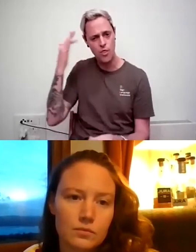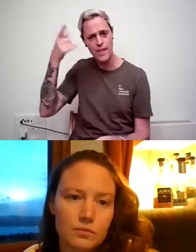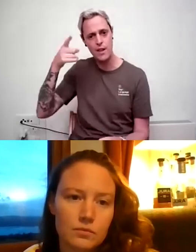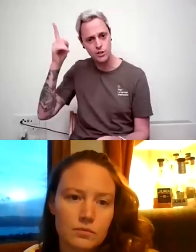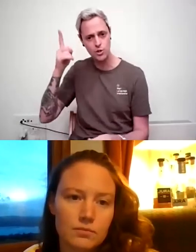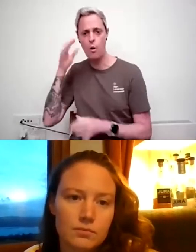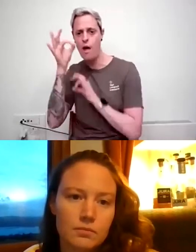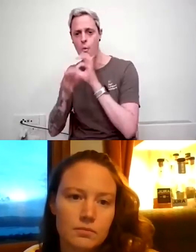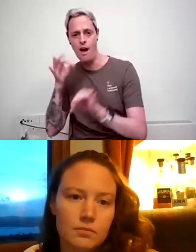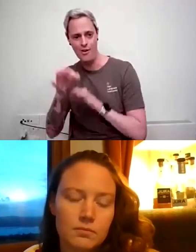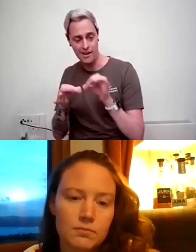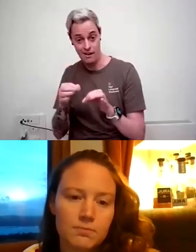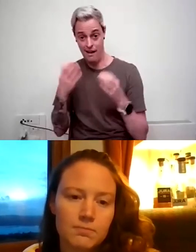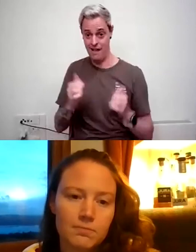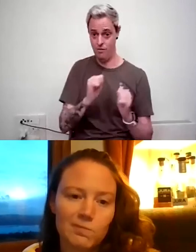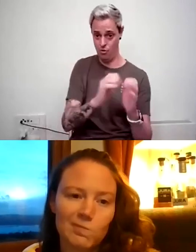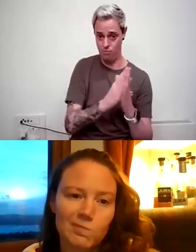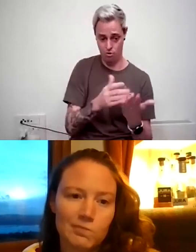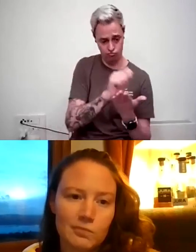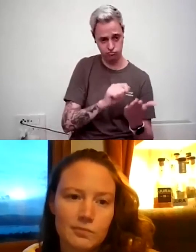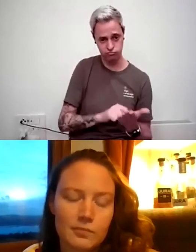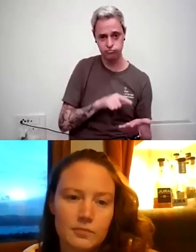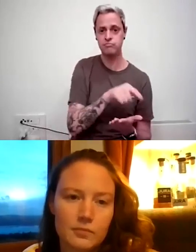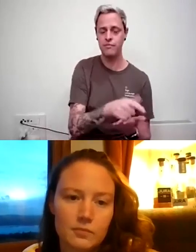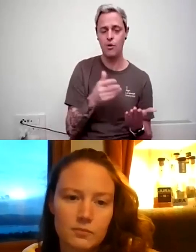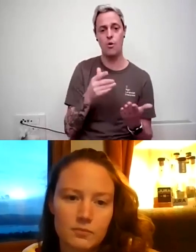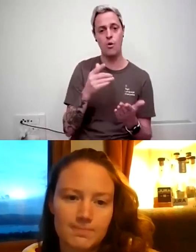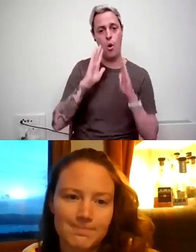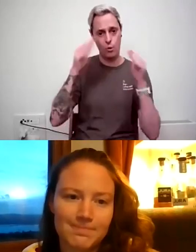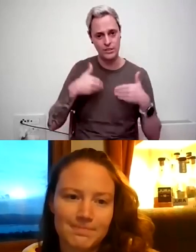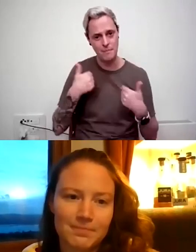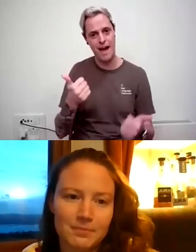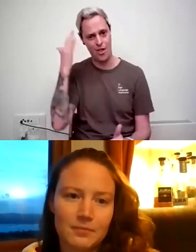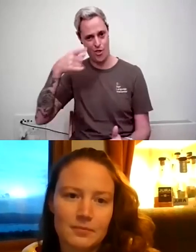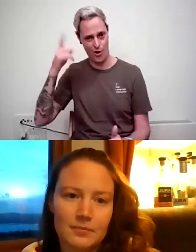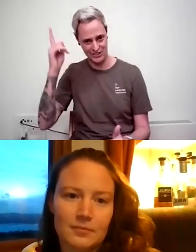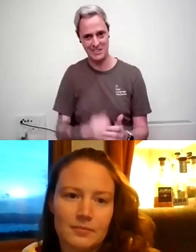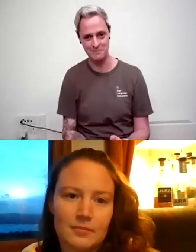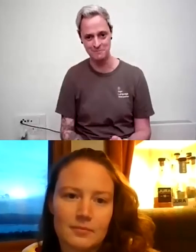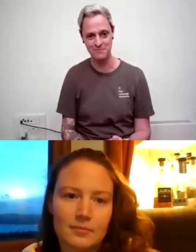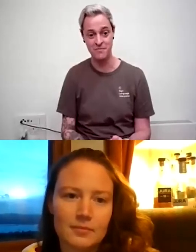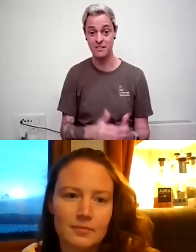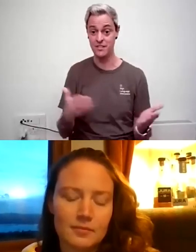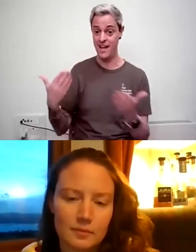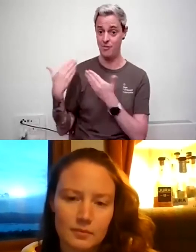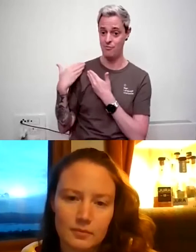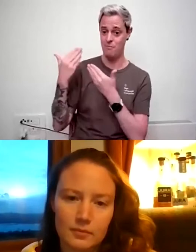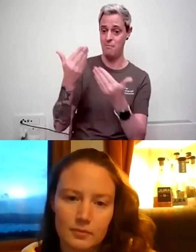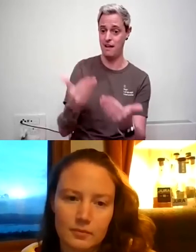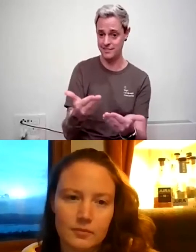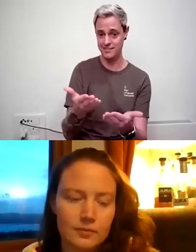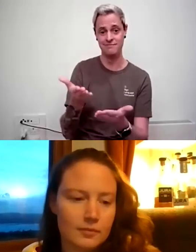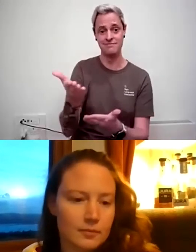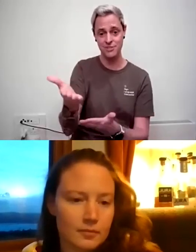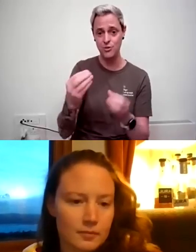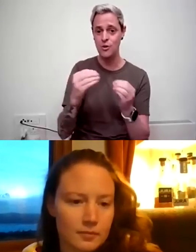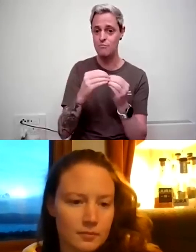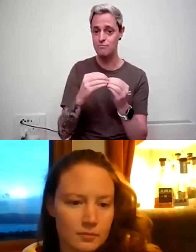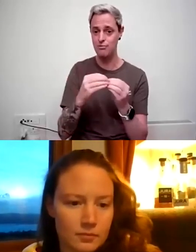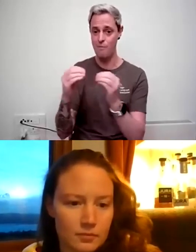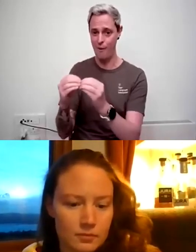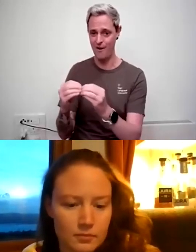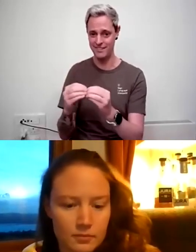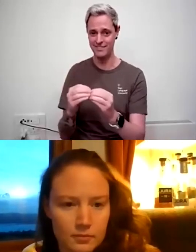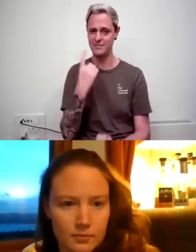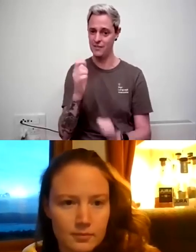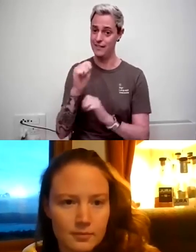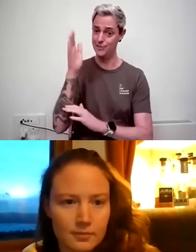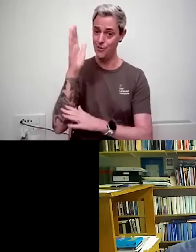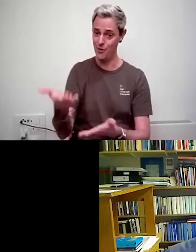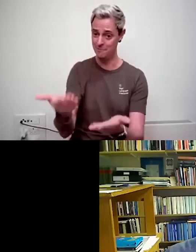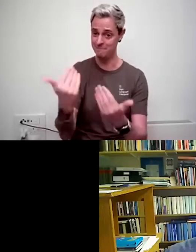and is currently writing a book on autism and theology. So without further ado, I will hand it over to Brian for his talk.